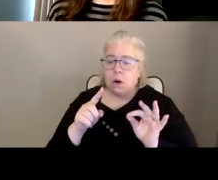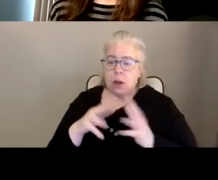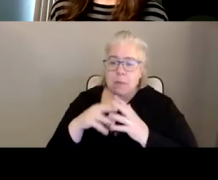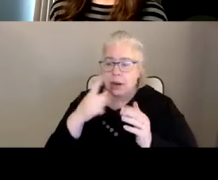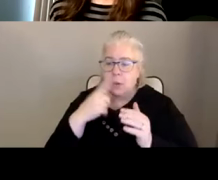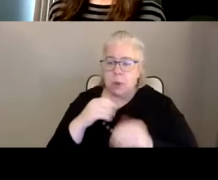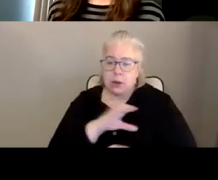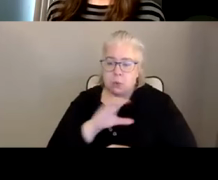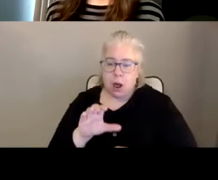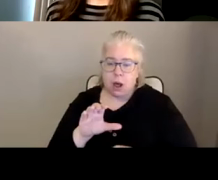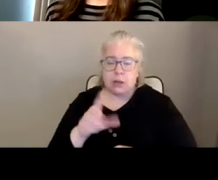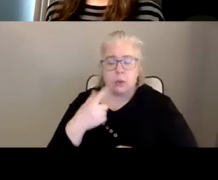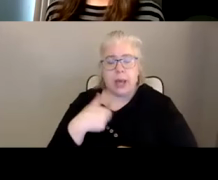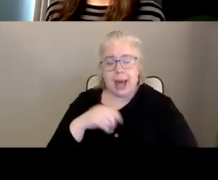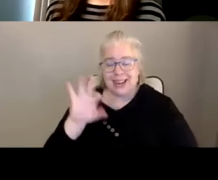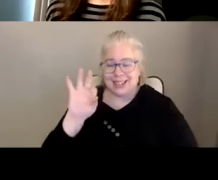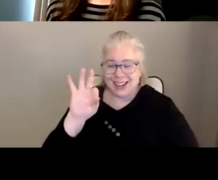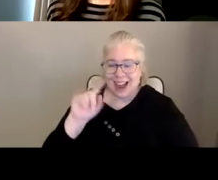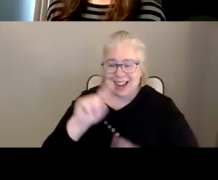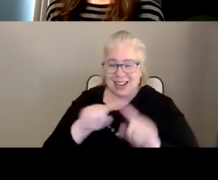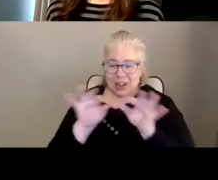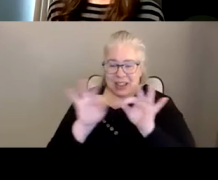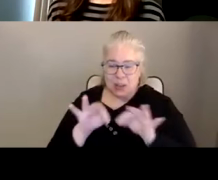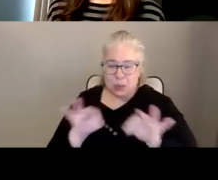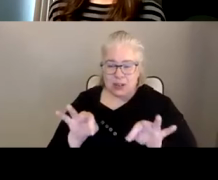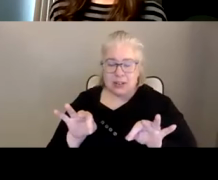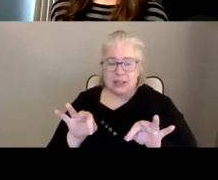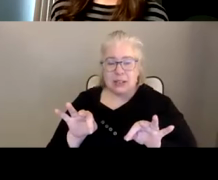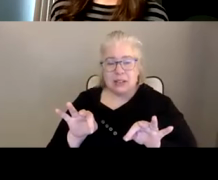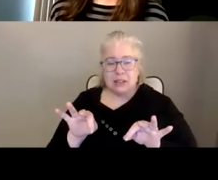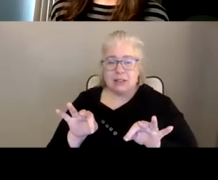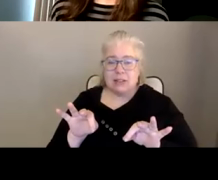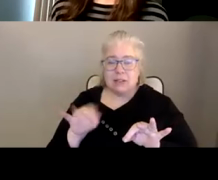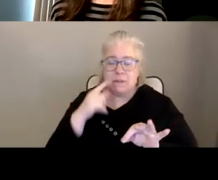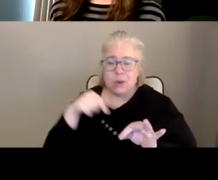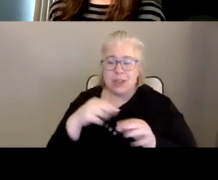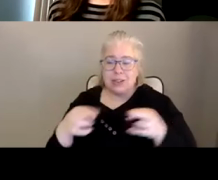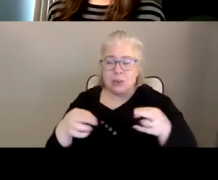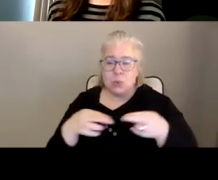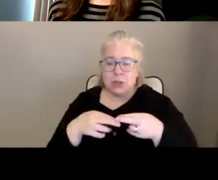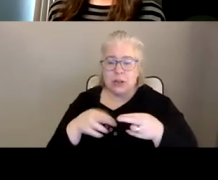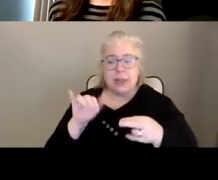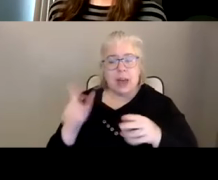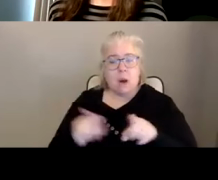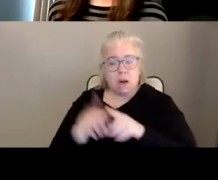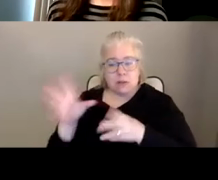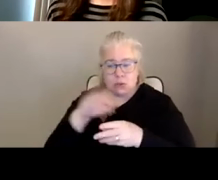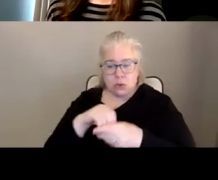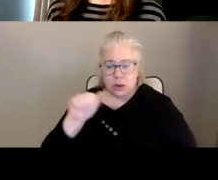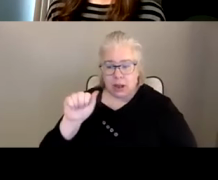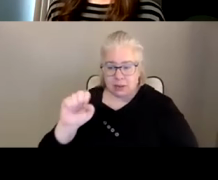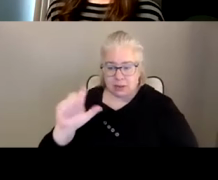So we had about nine languages that were relevant in this region. And that also included American sign language,